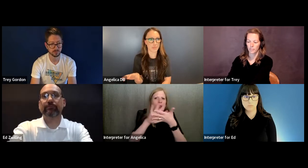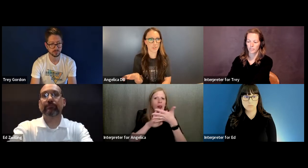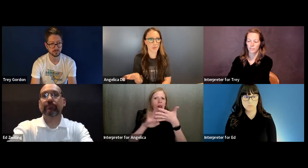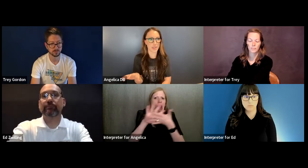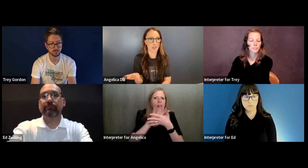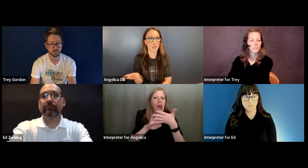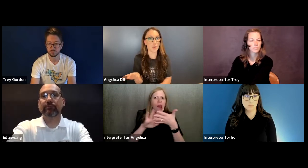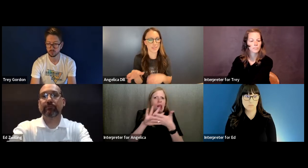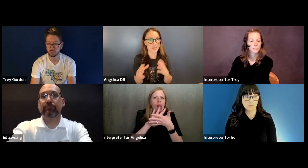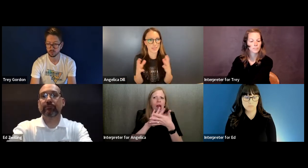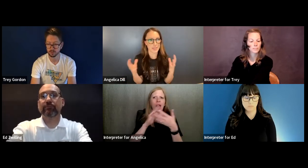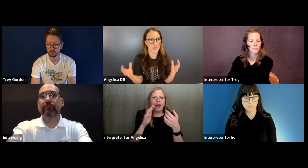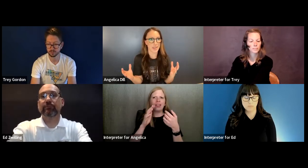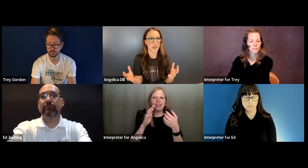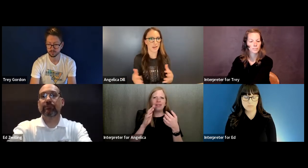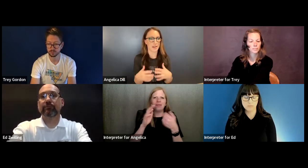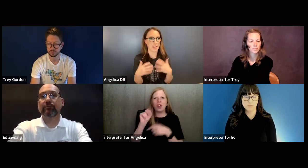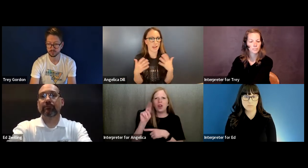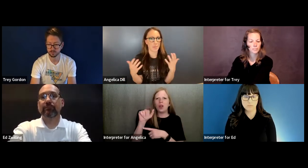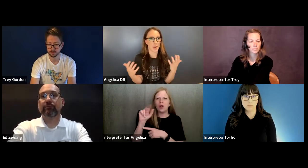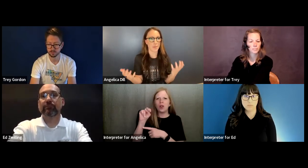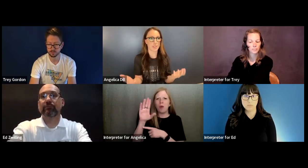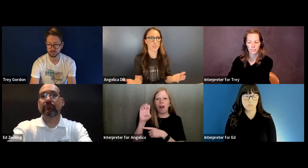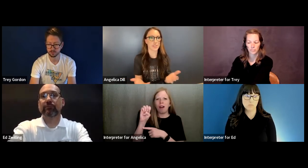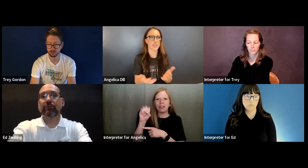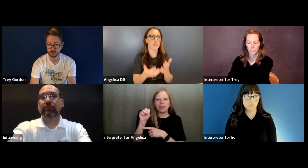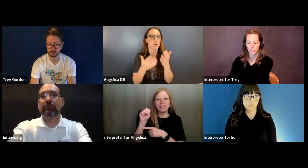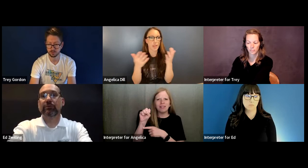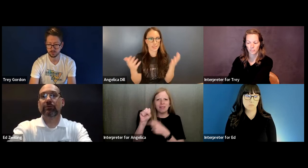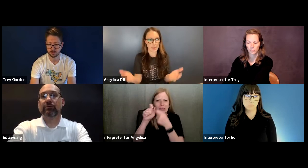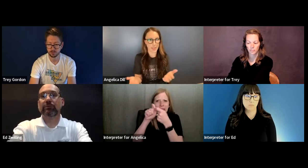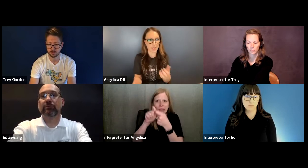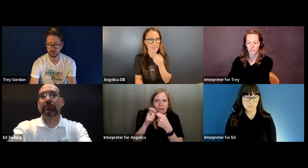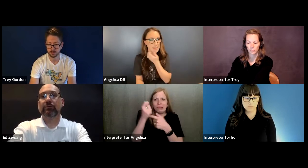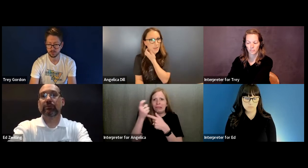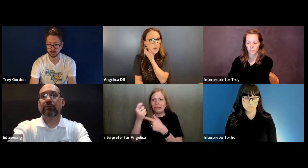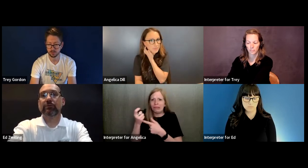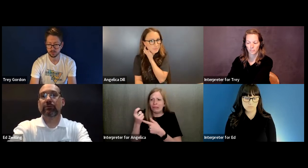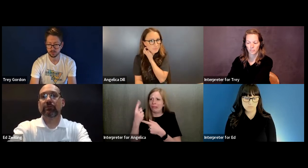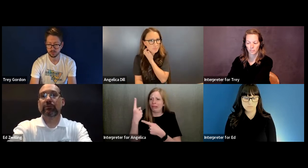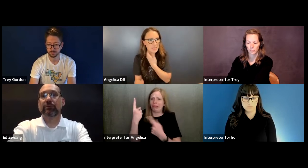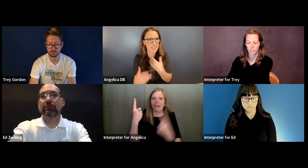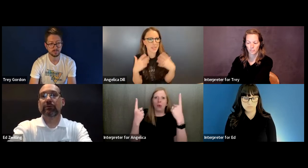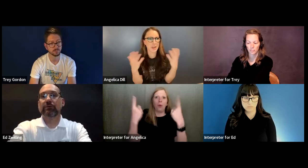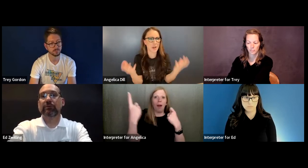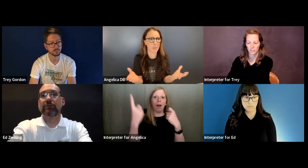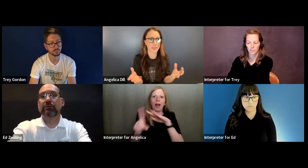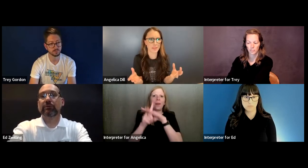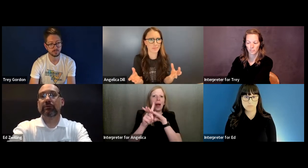so many nuances uh that come up and it just is so case by case um depending on how big the